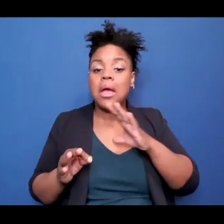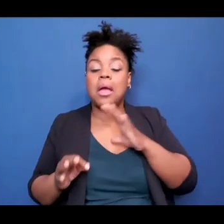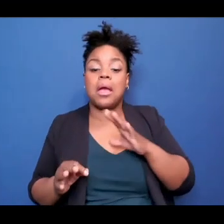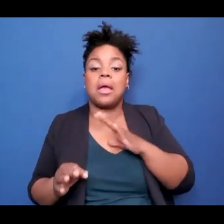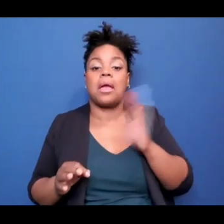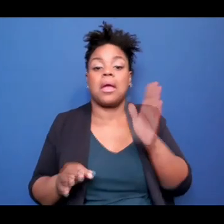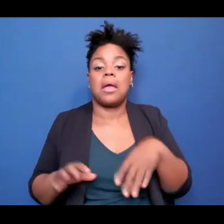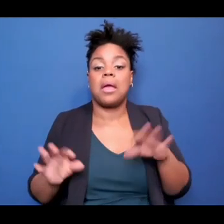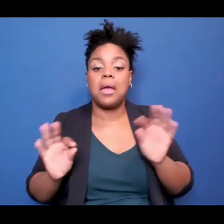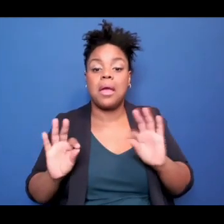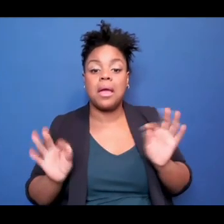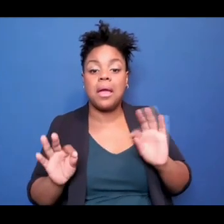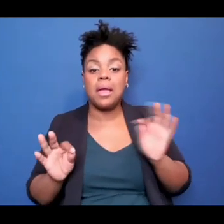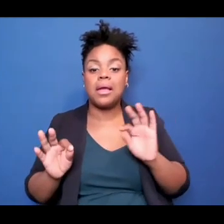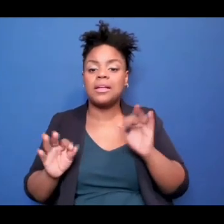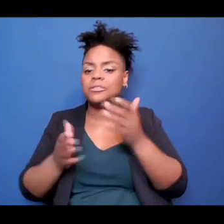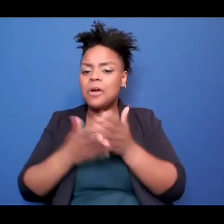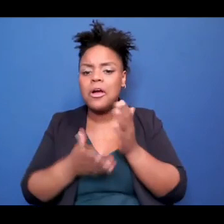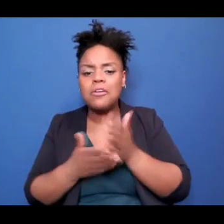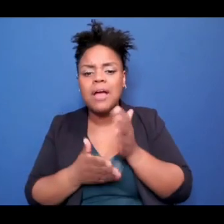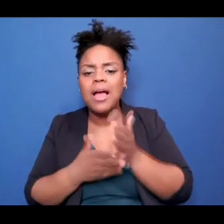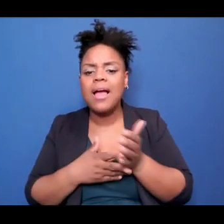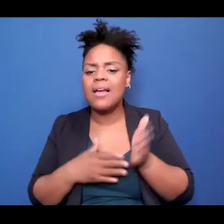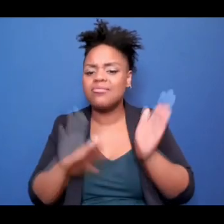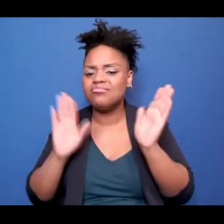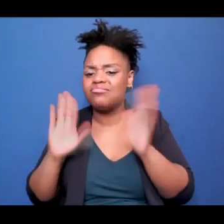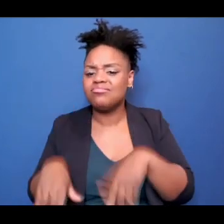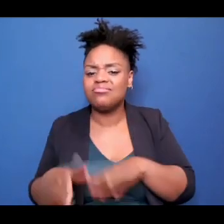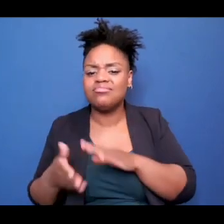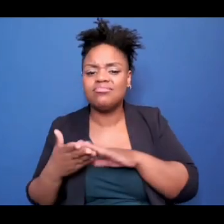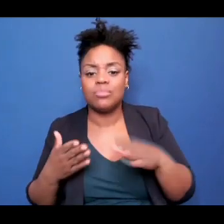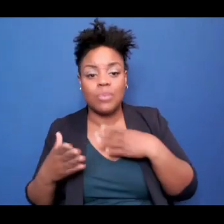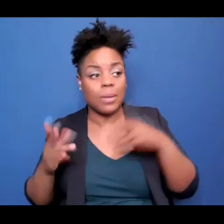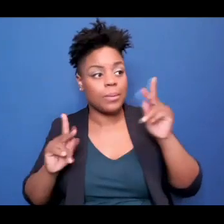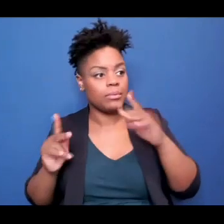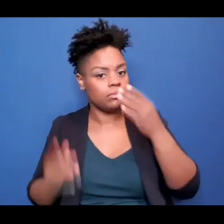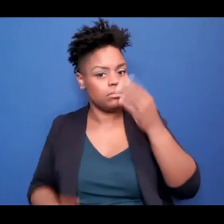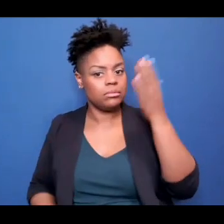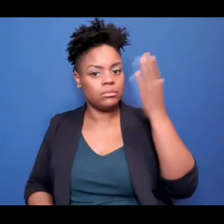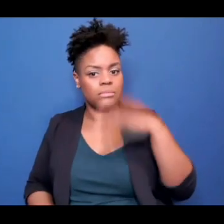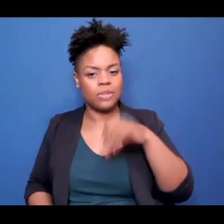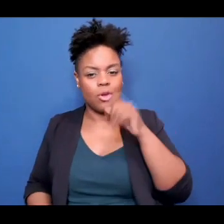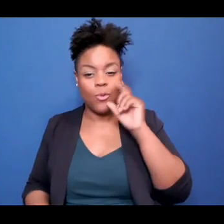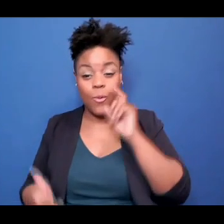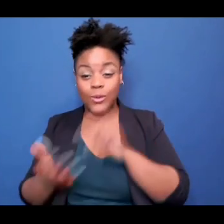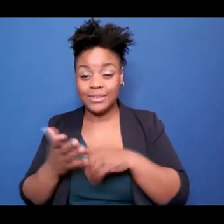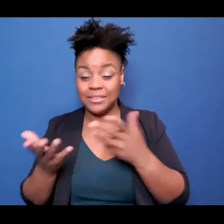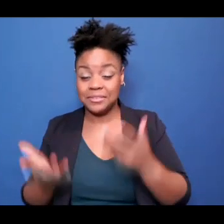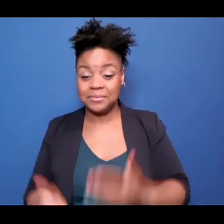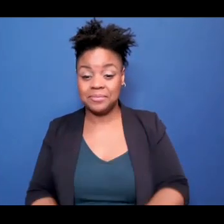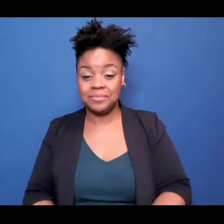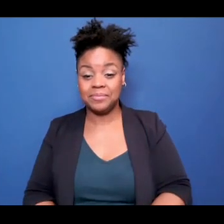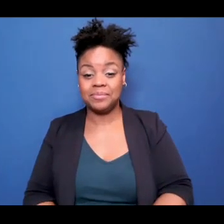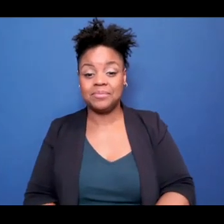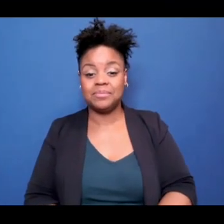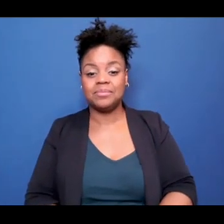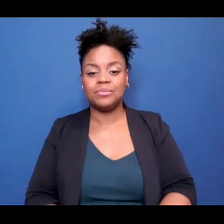THE DOUBT, TRUST, LAXITY AND RULE ENFORCEMENT AND DAY-TO-DAY BREAKS THAT MOST WHITES FAIL TO EVEN NOTICE.